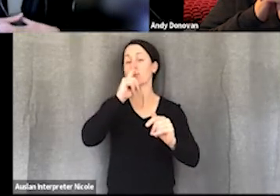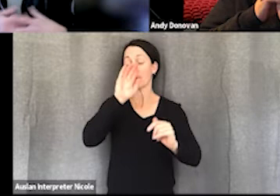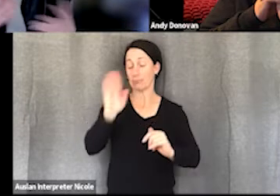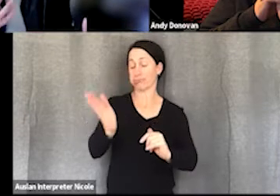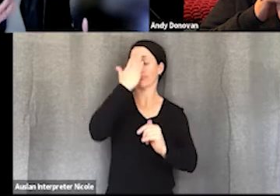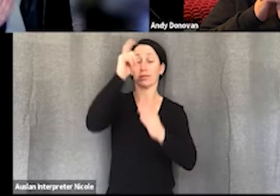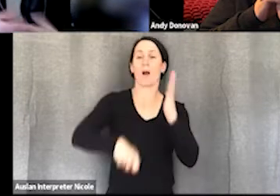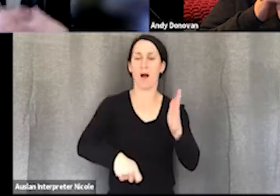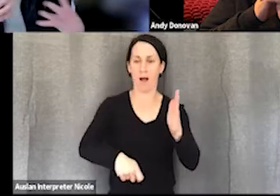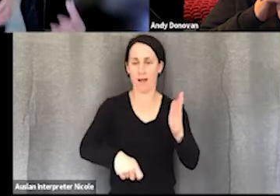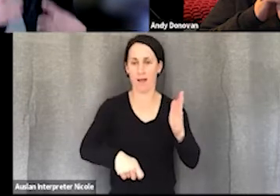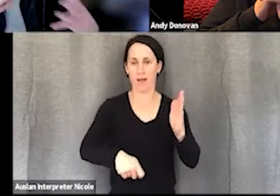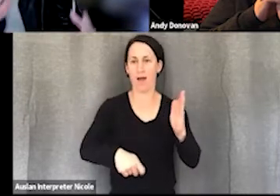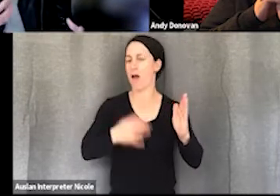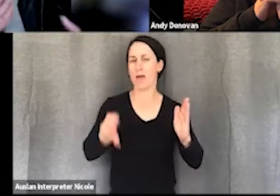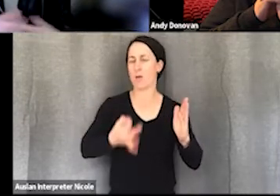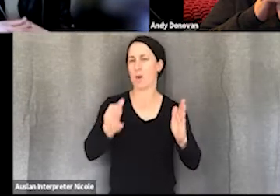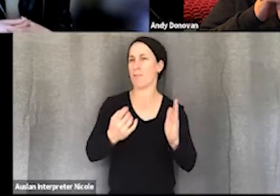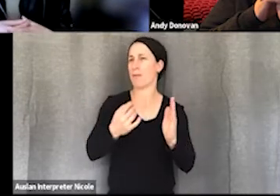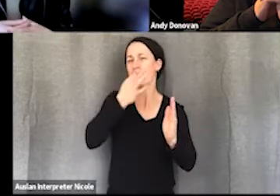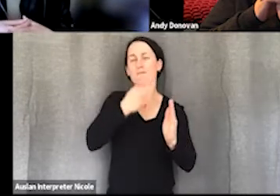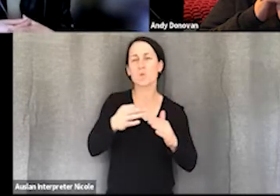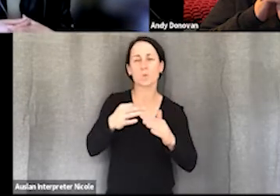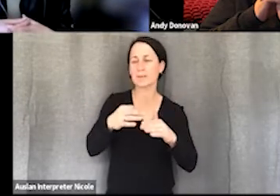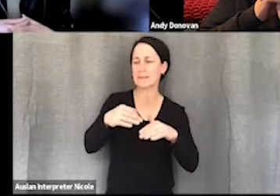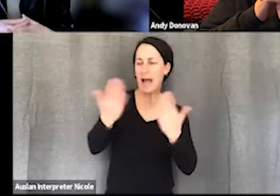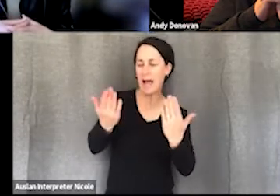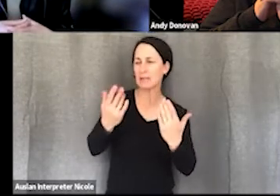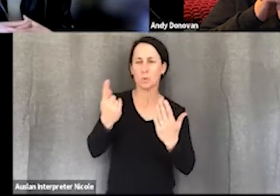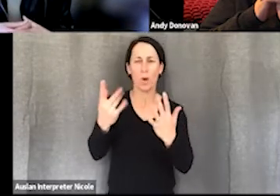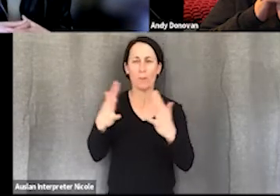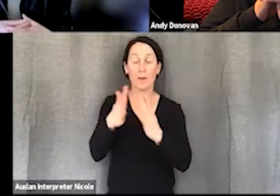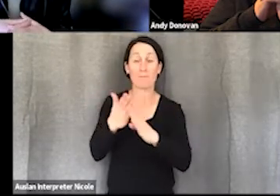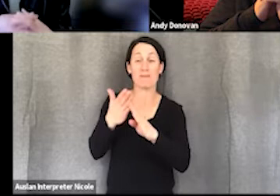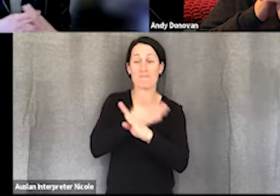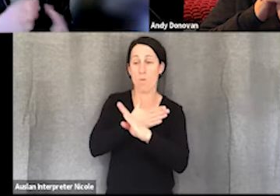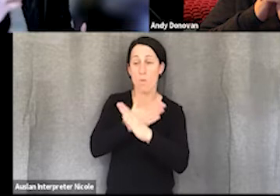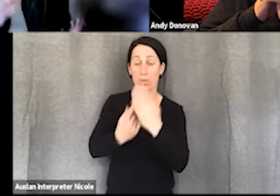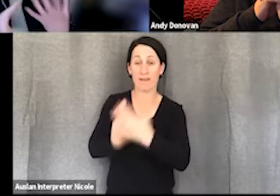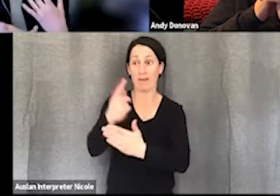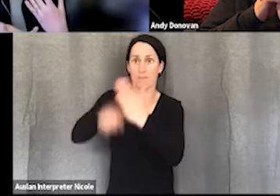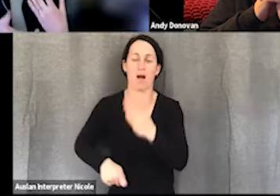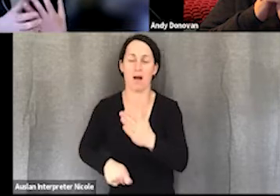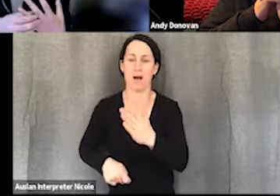so people making decisions in the days or the week, 10 days in the lead-up to an event. What we are seeing now is a